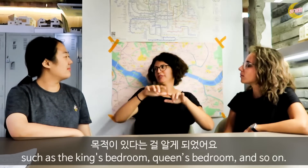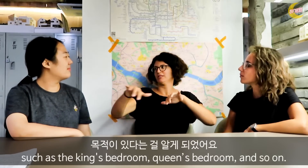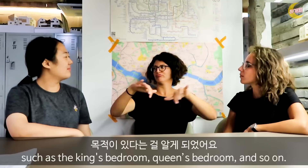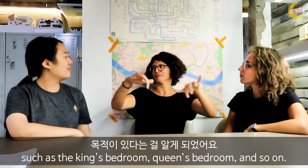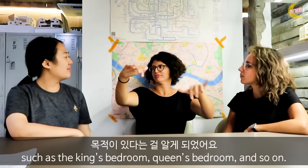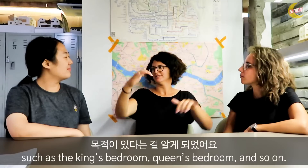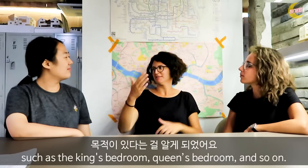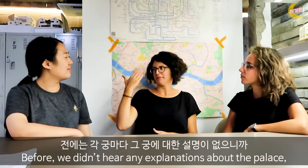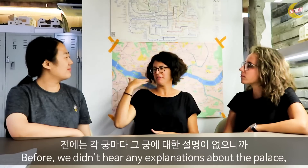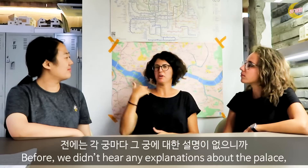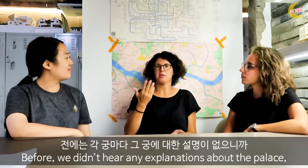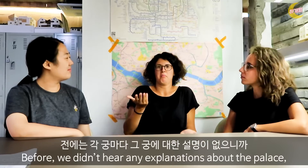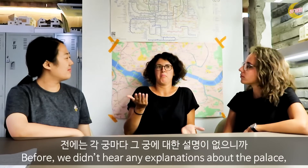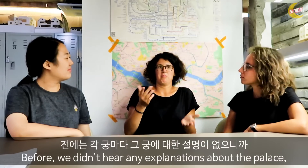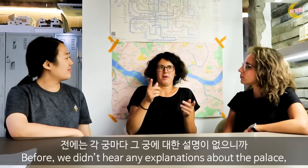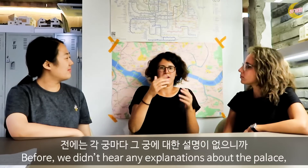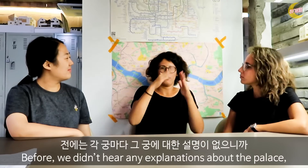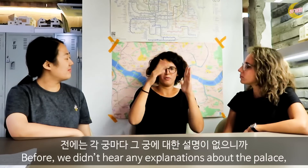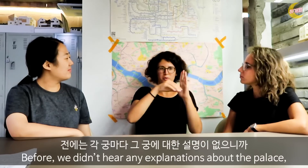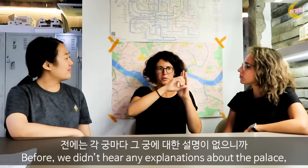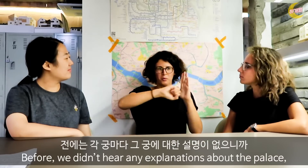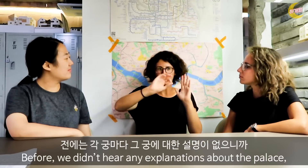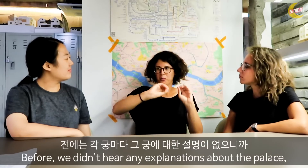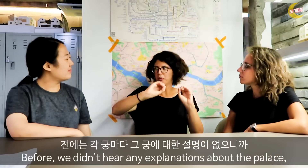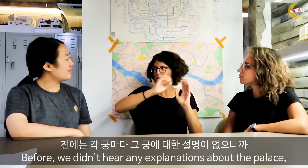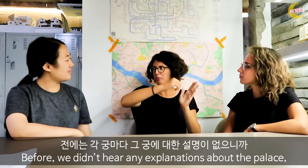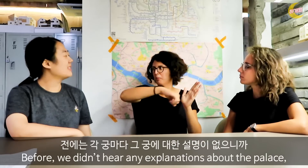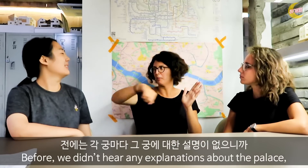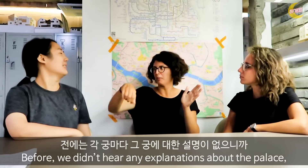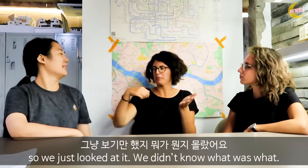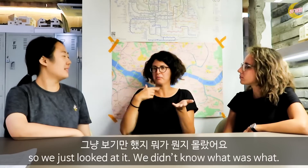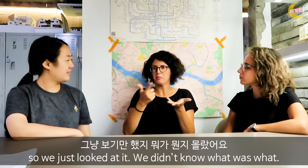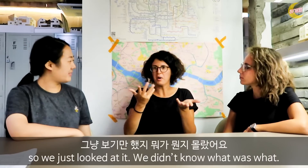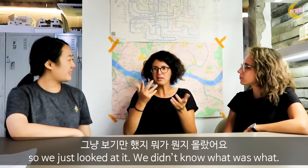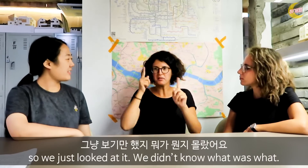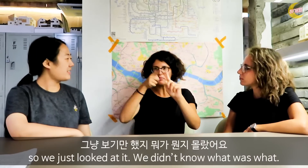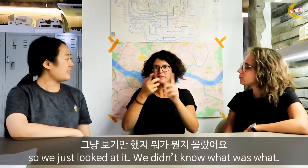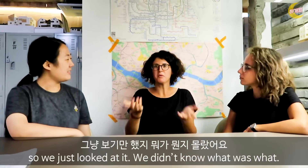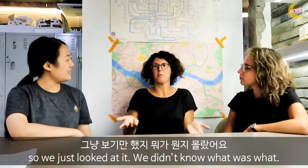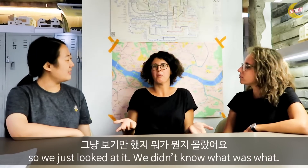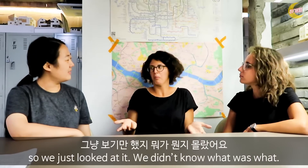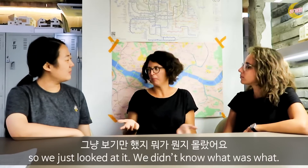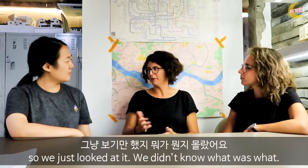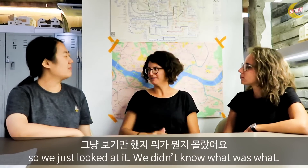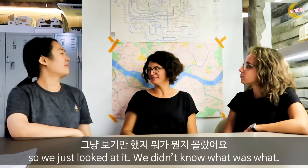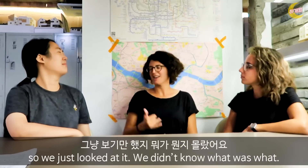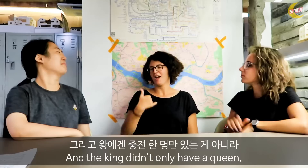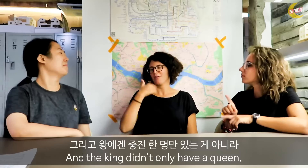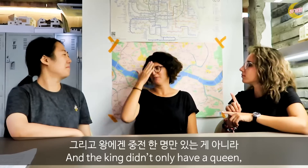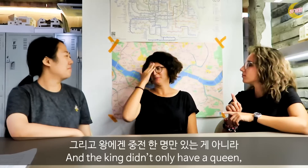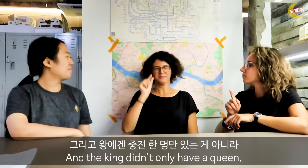and so on. Before, we didn’t hear any explanations about the palace, so we just looked at it. We didn’t know what was what.